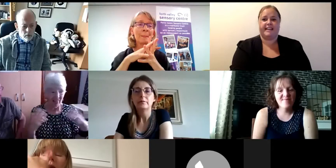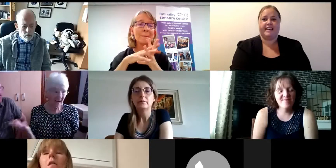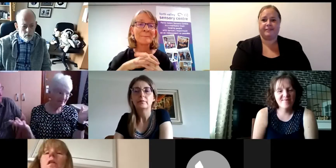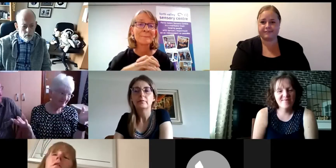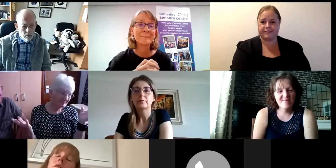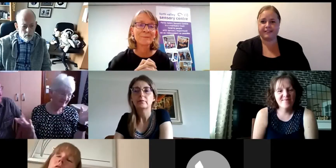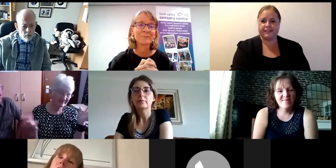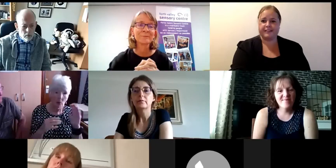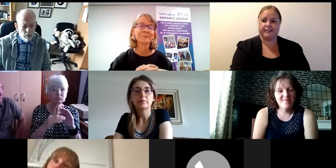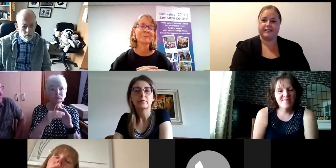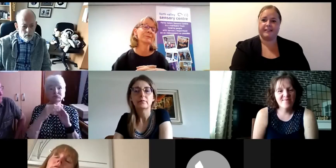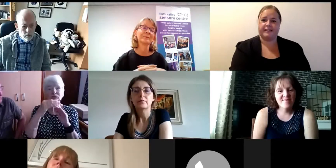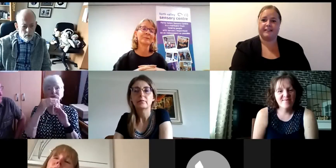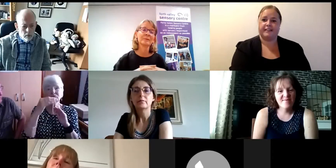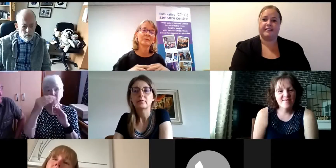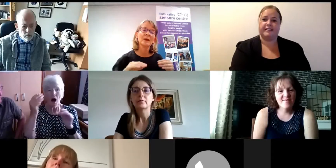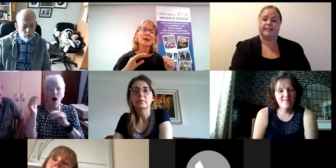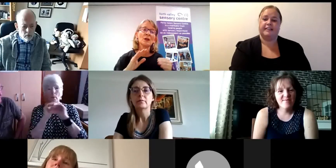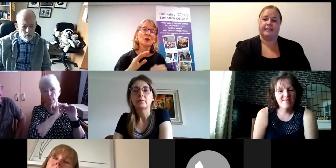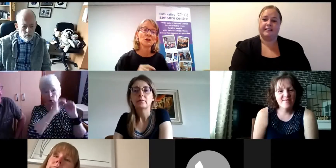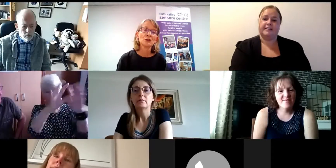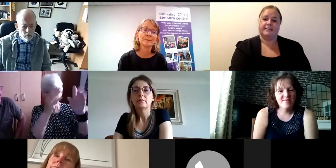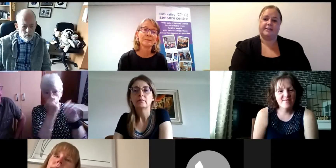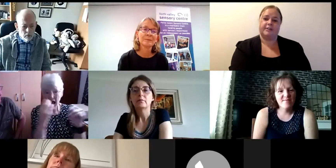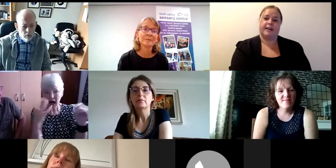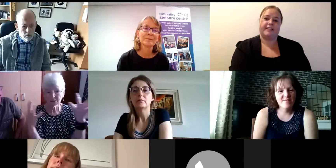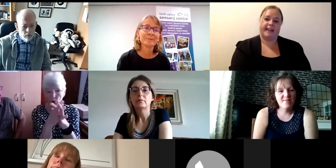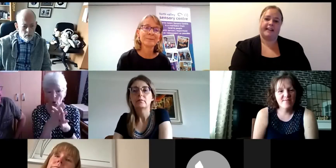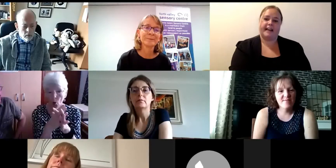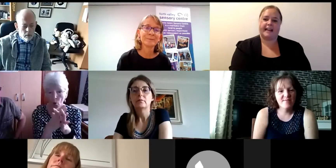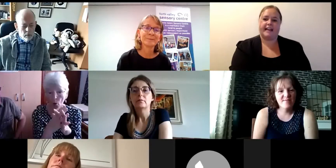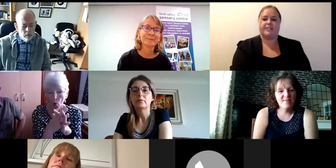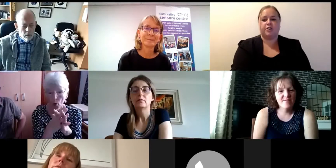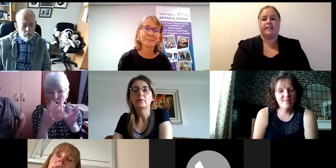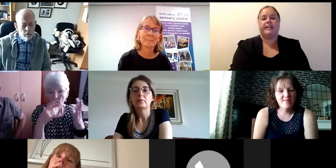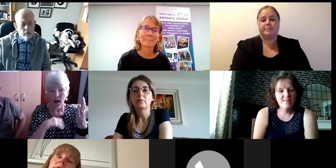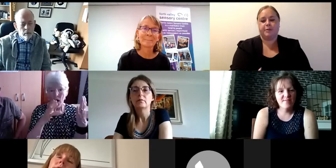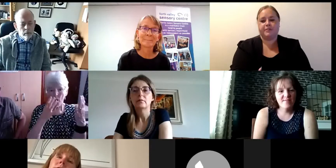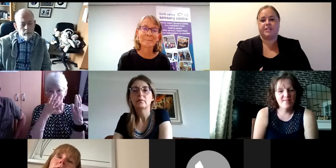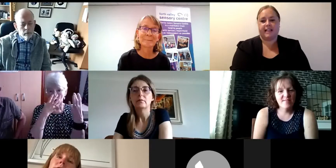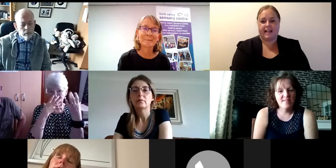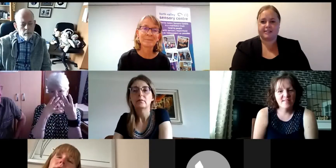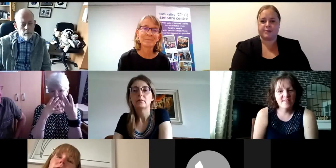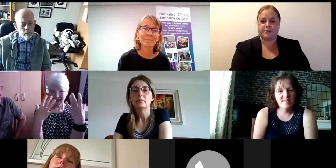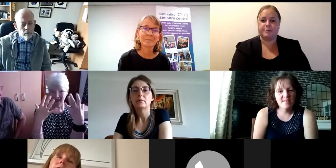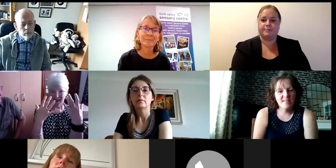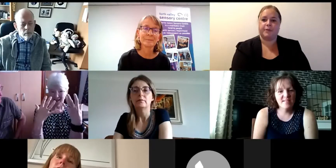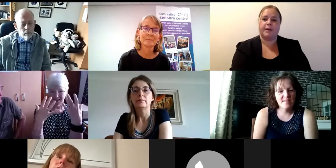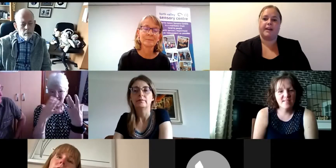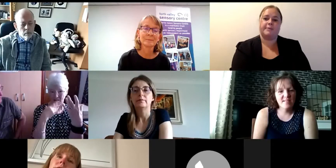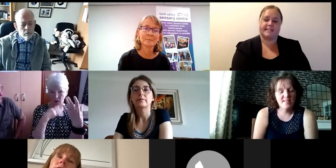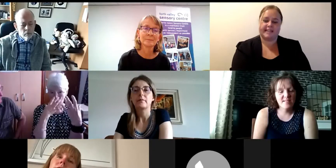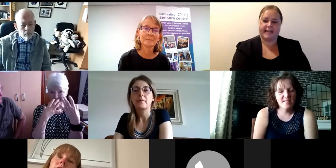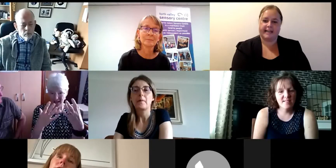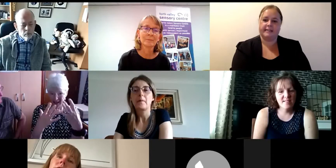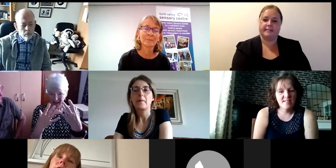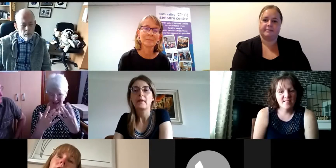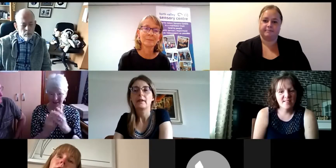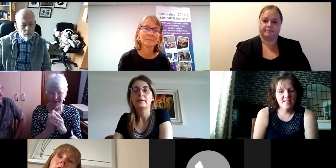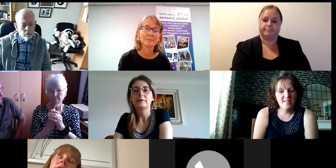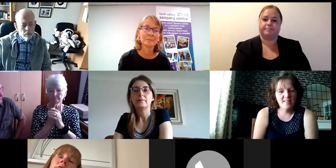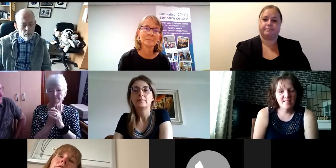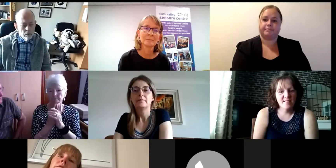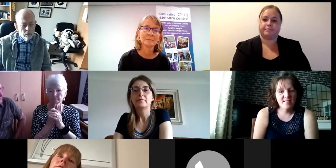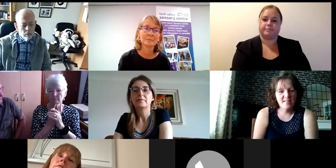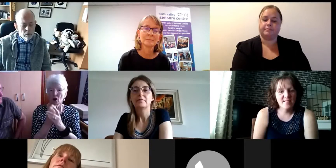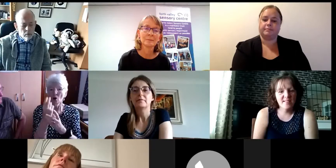Then I moved to Glasgow when I was 10